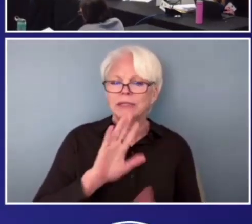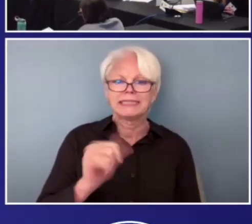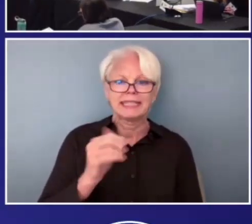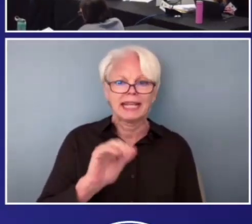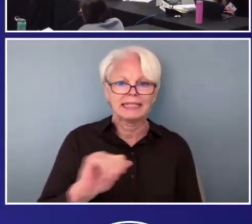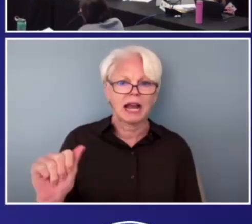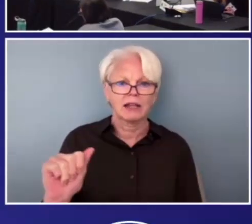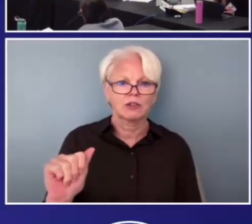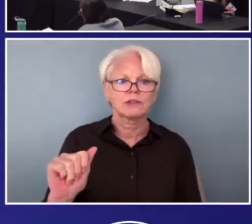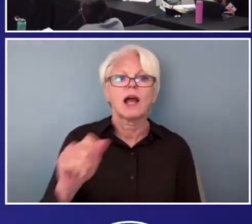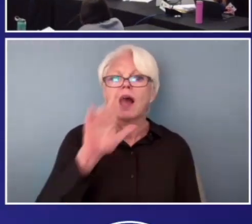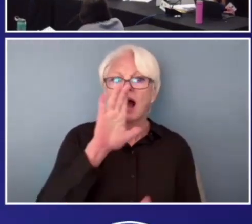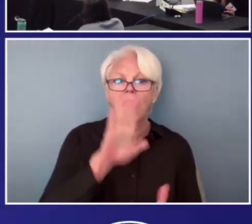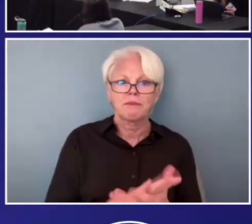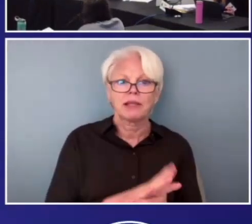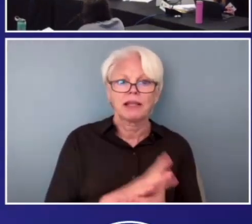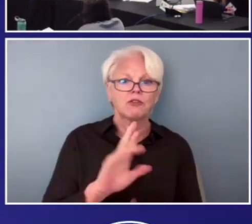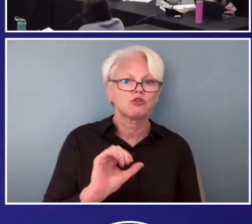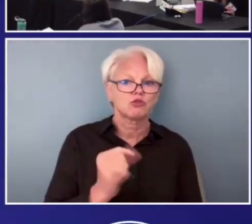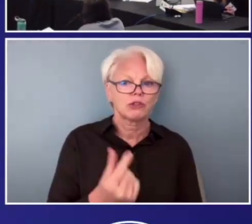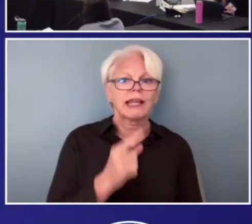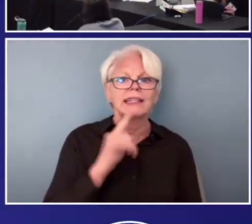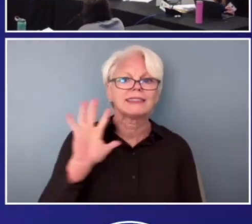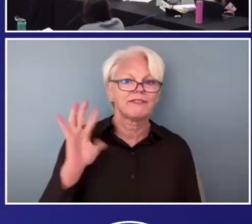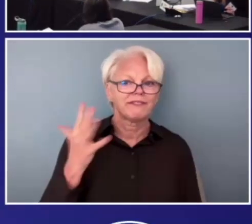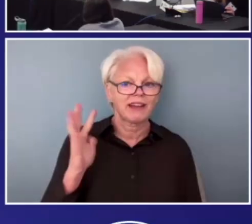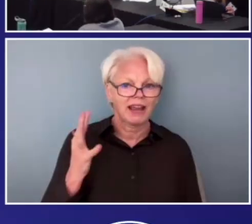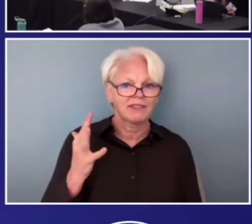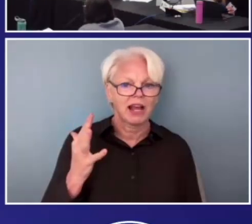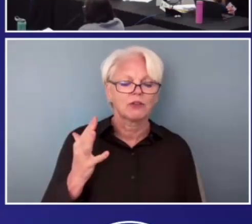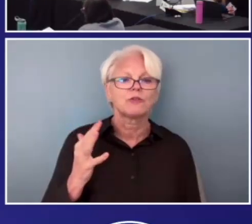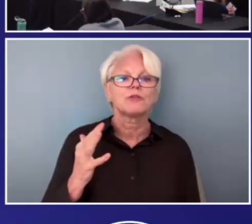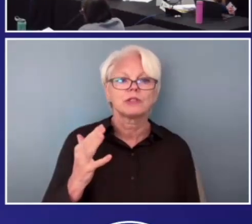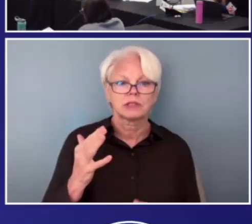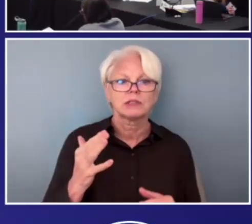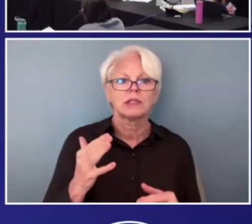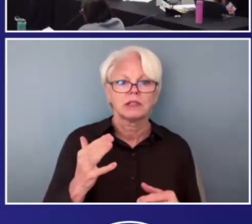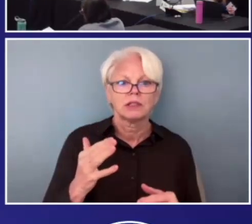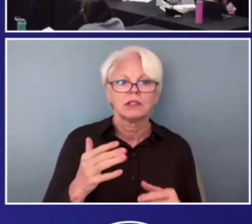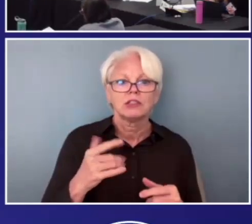I believe in the reg it's actually $5 as it currently stands. If we could confirm that, that'd be great.